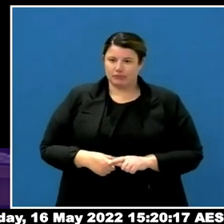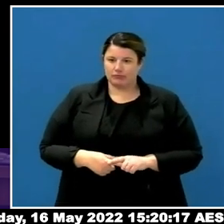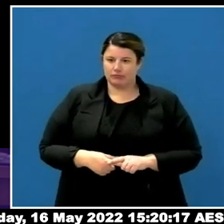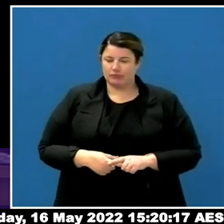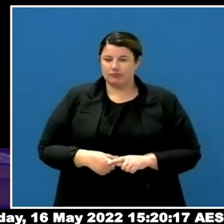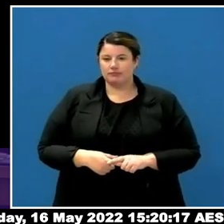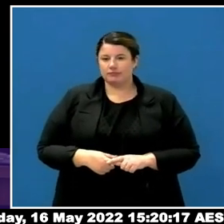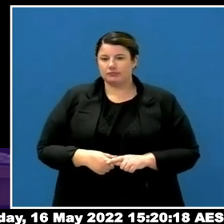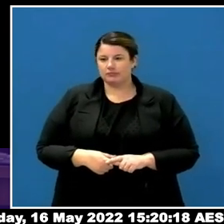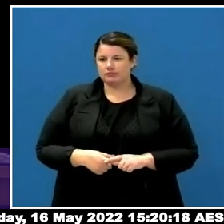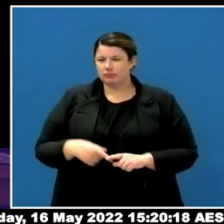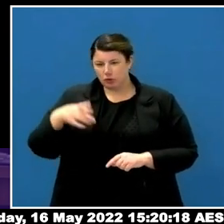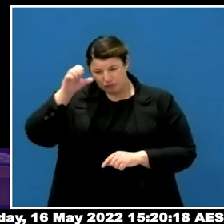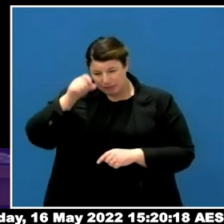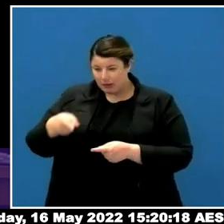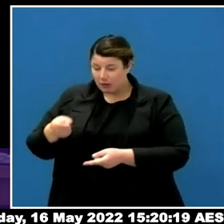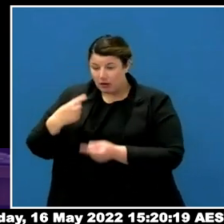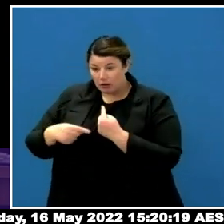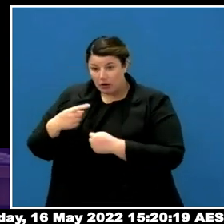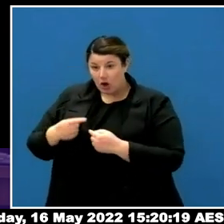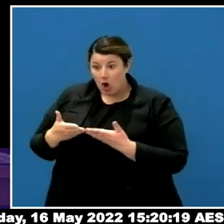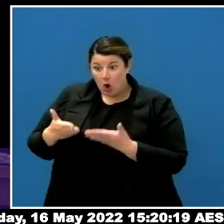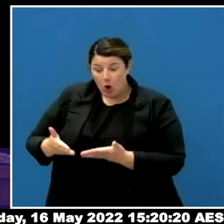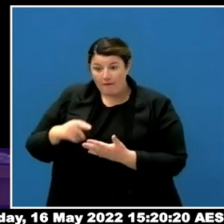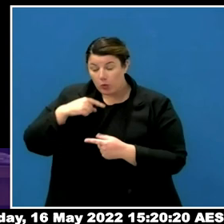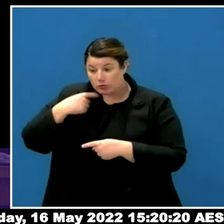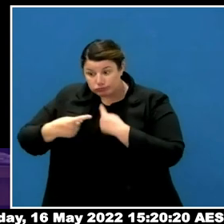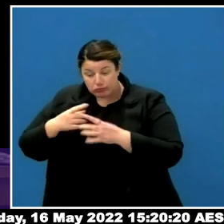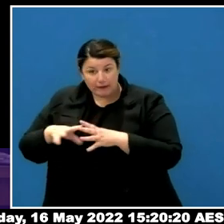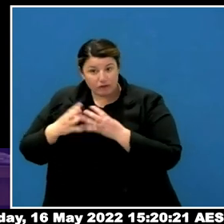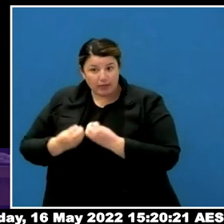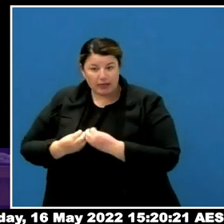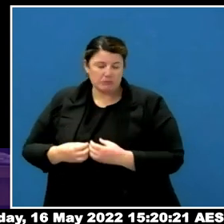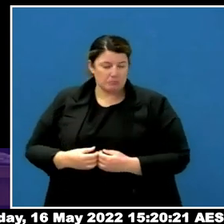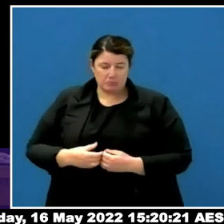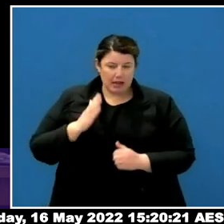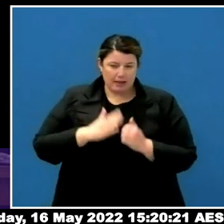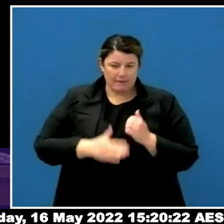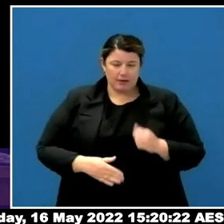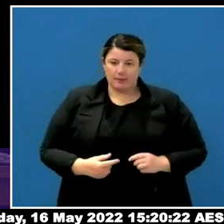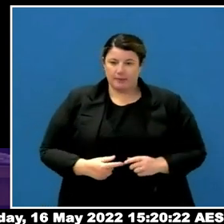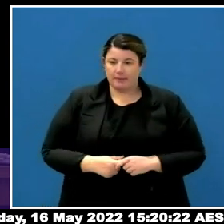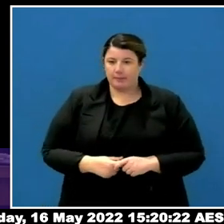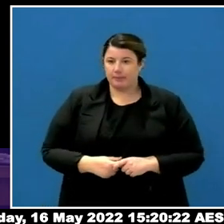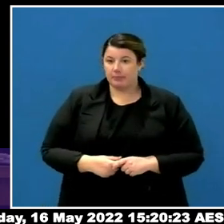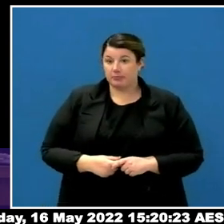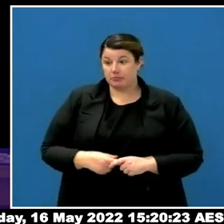No. MR FOGARTY: Offering to? SUZIE: No. Did you have a Support Coordinator? No.